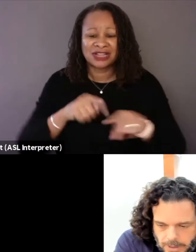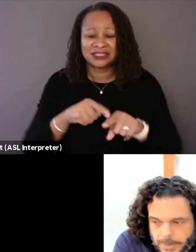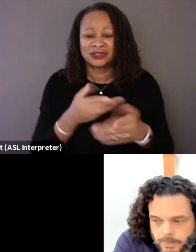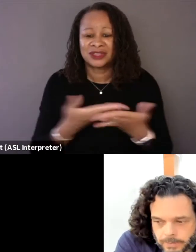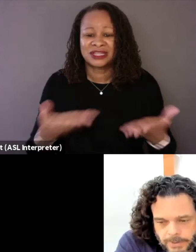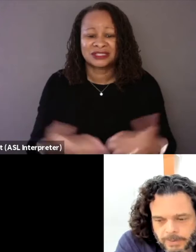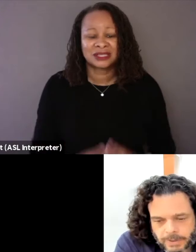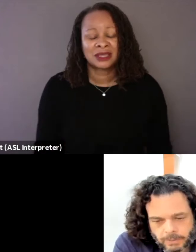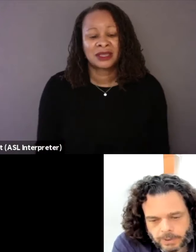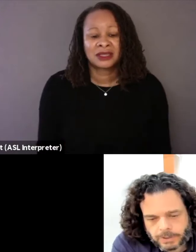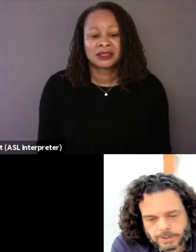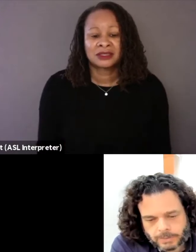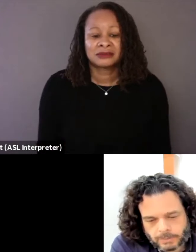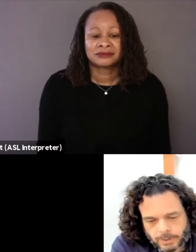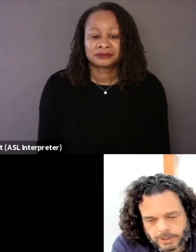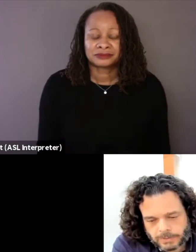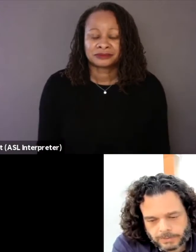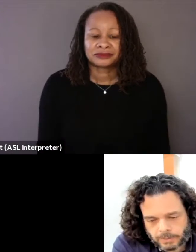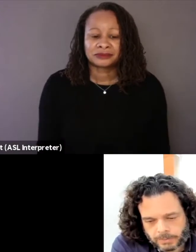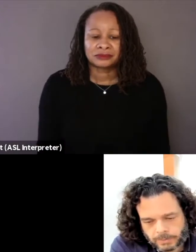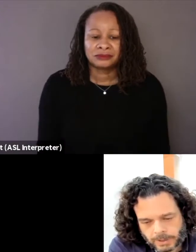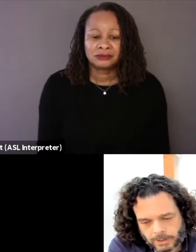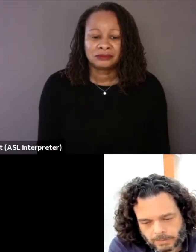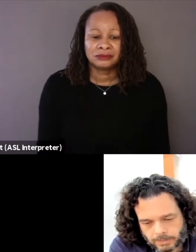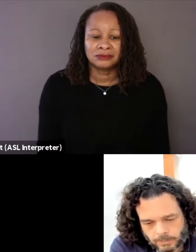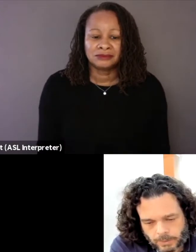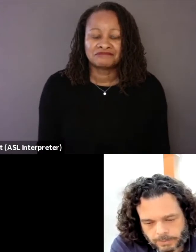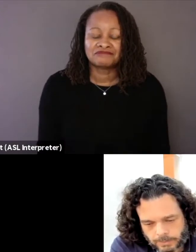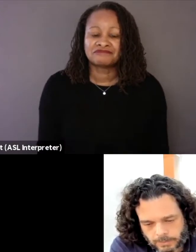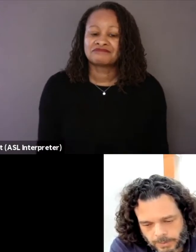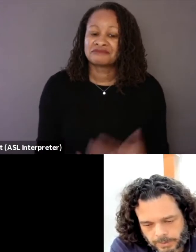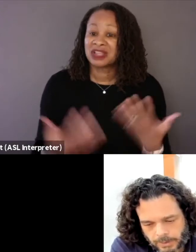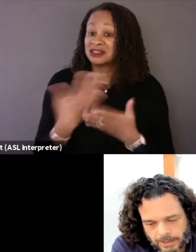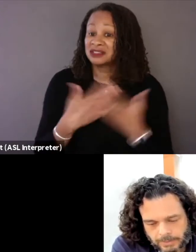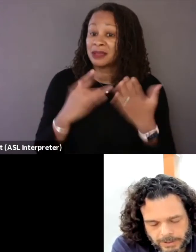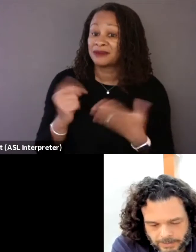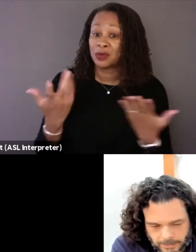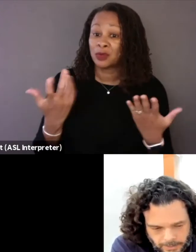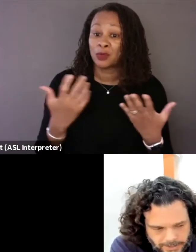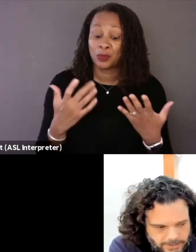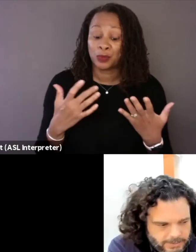I mean, some of it, we just, we just film, you know, with, with a lot of them in different places,